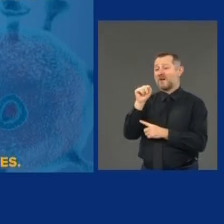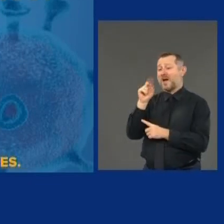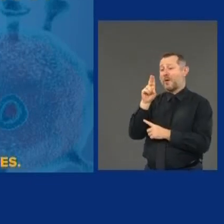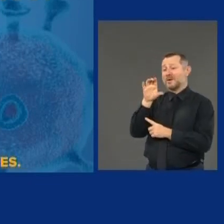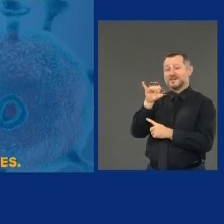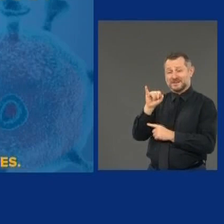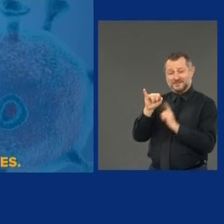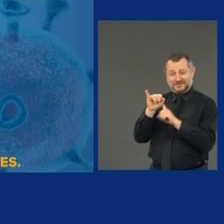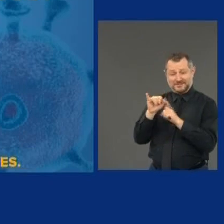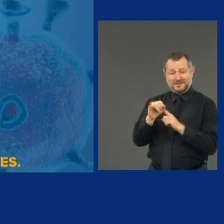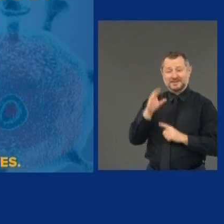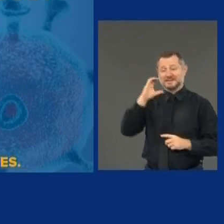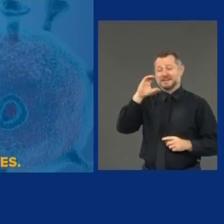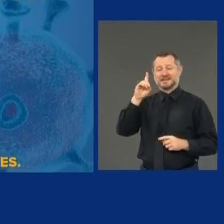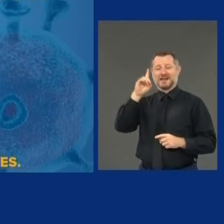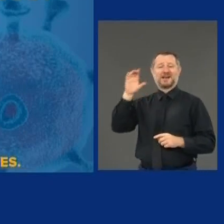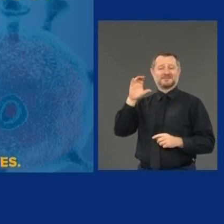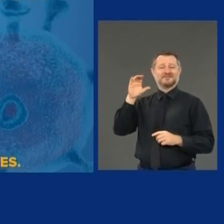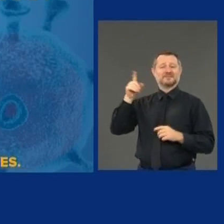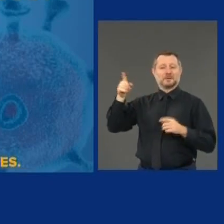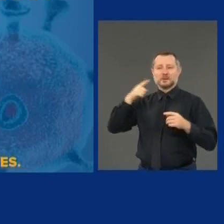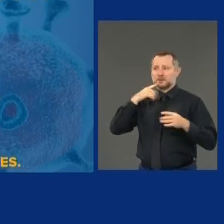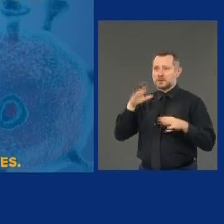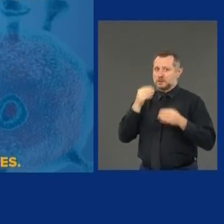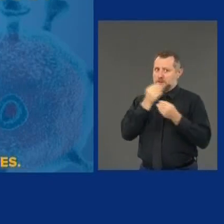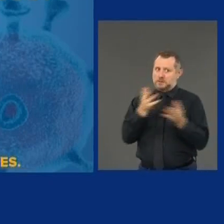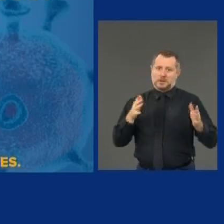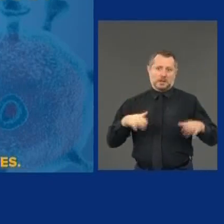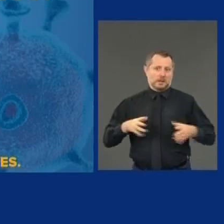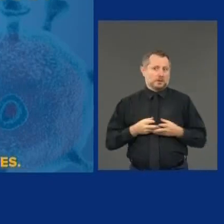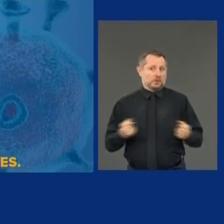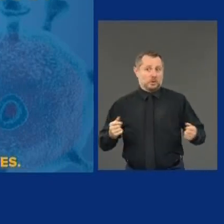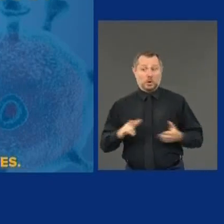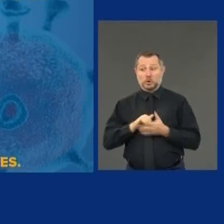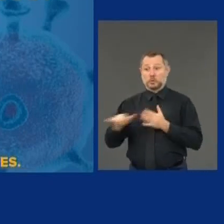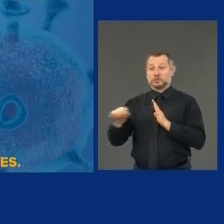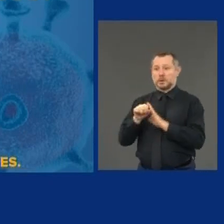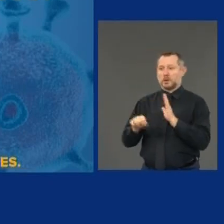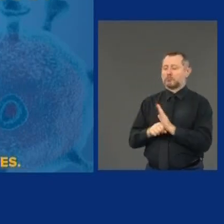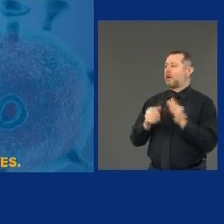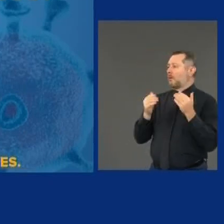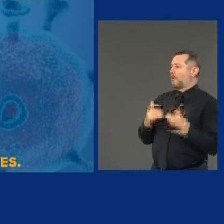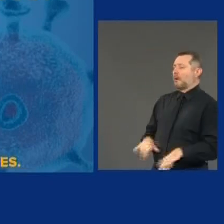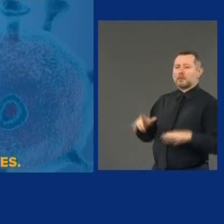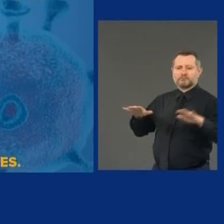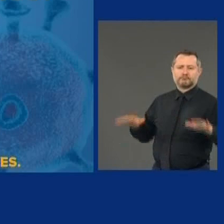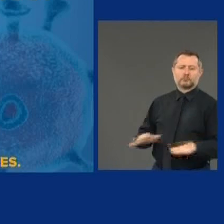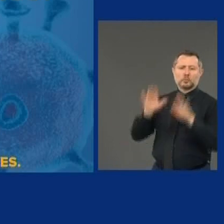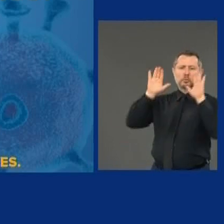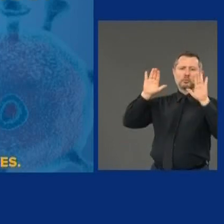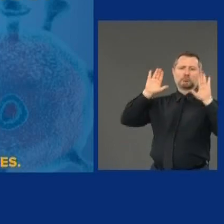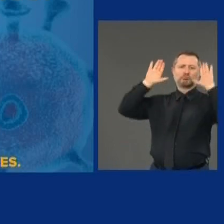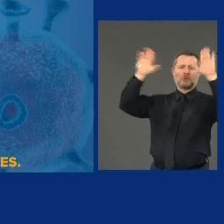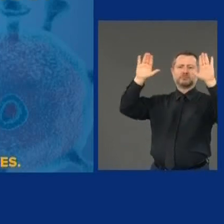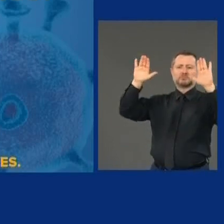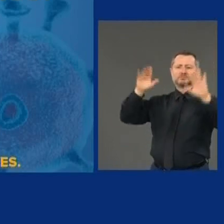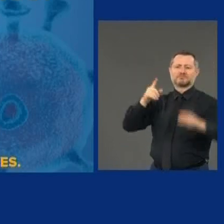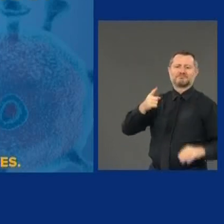DR. FAUCI SPOKE TO IT, THE CDC SPEAKS TO IT. WE HAVE DONE EXTRAORDINARILY WELL BECAUSE THE PEOPLE OF THE